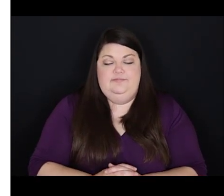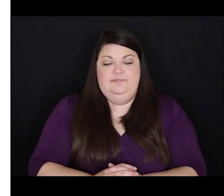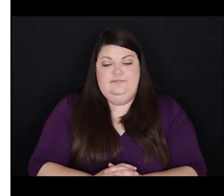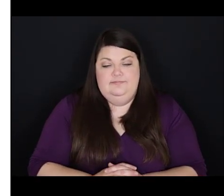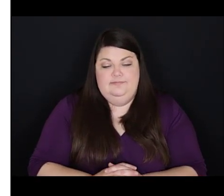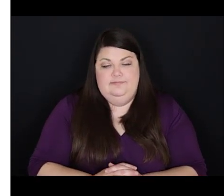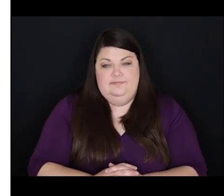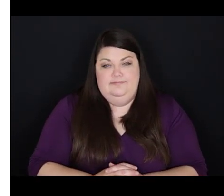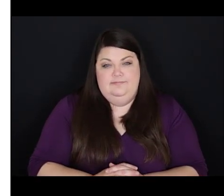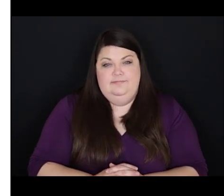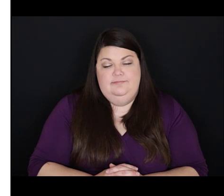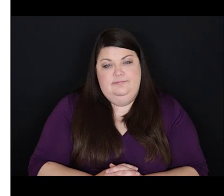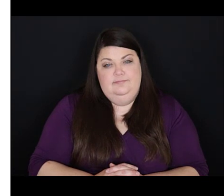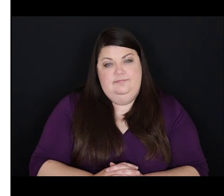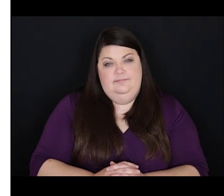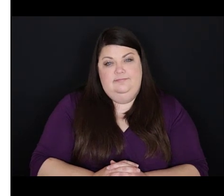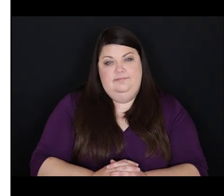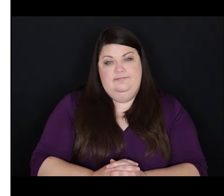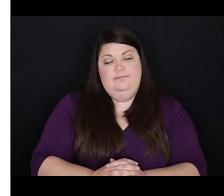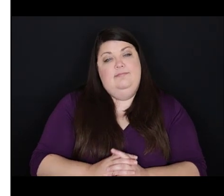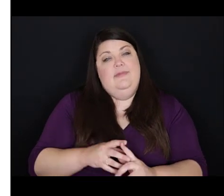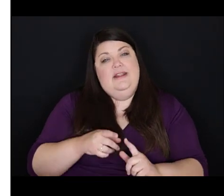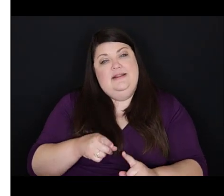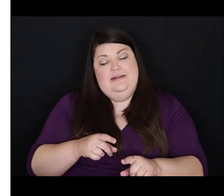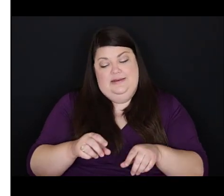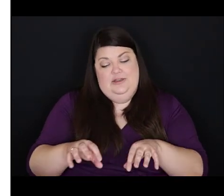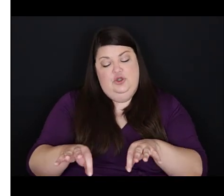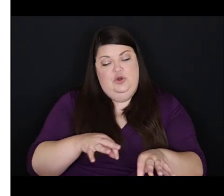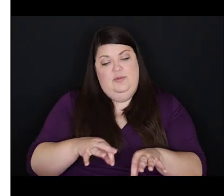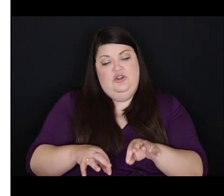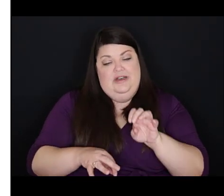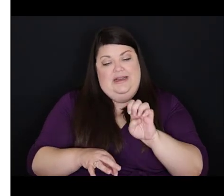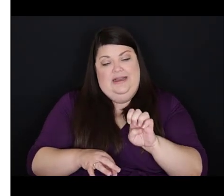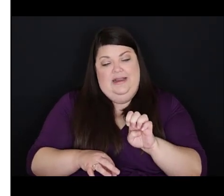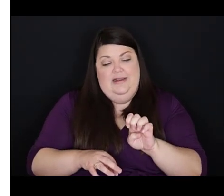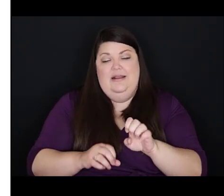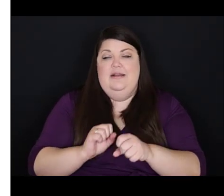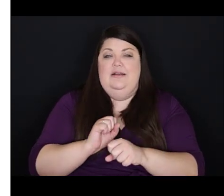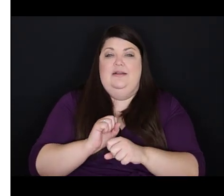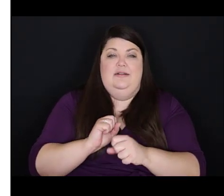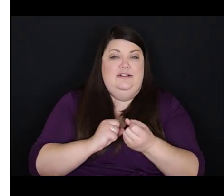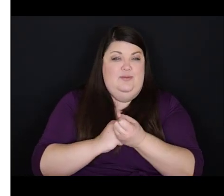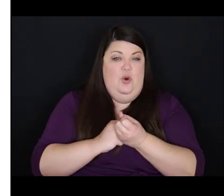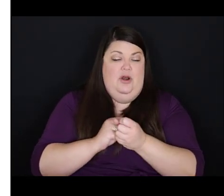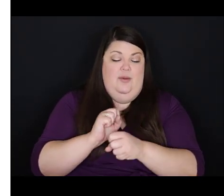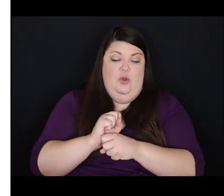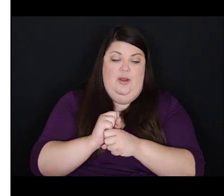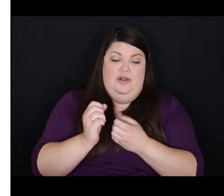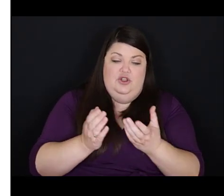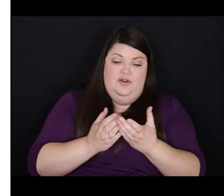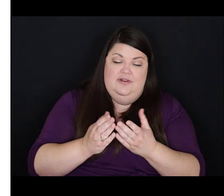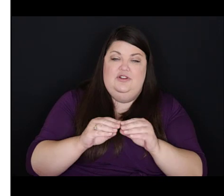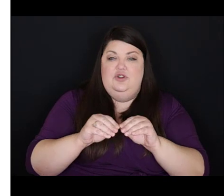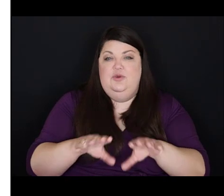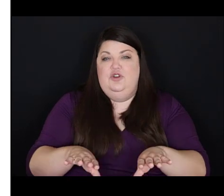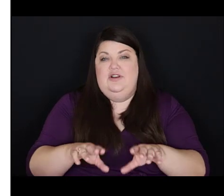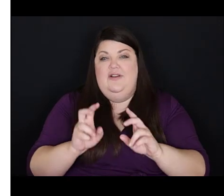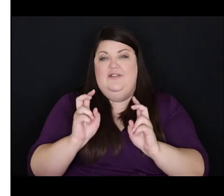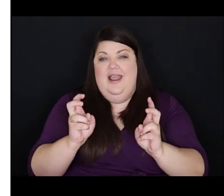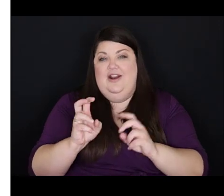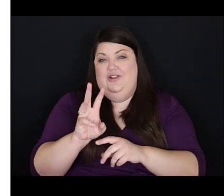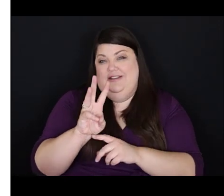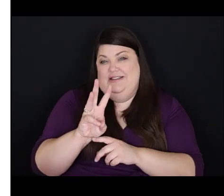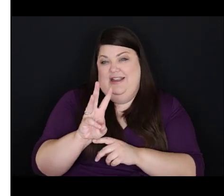(e) - Supported Employment Services, Distribution of Title VI Funds, and Arrangements